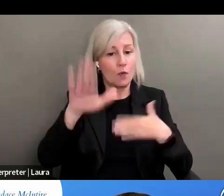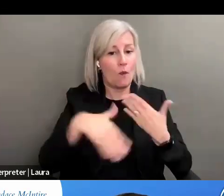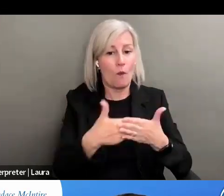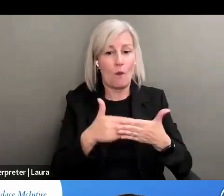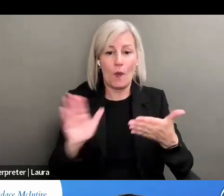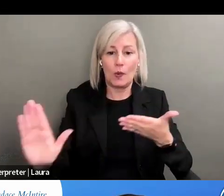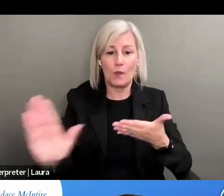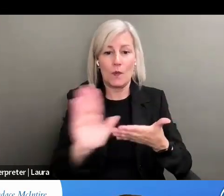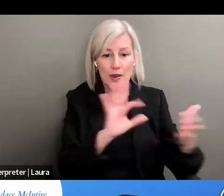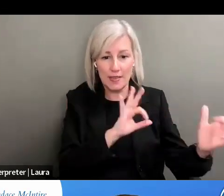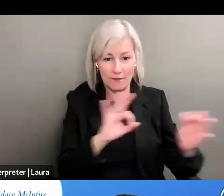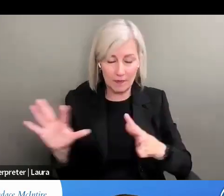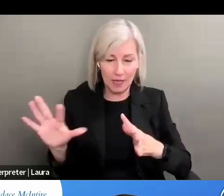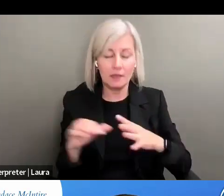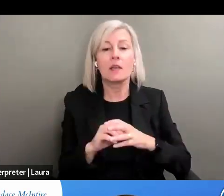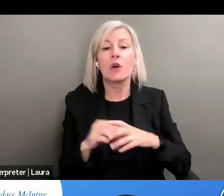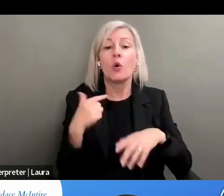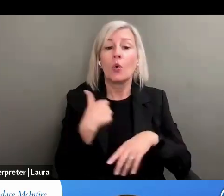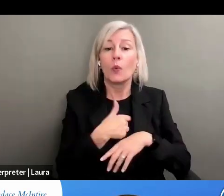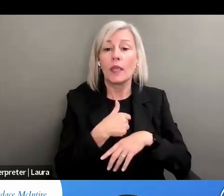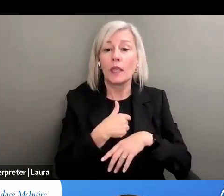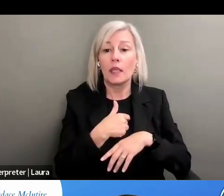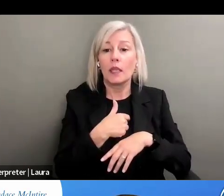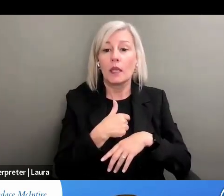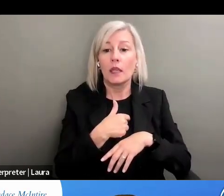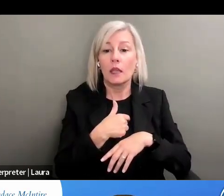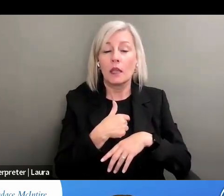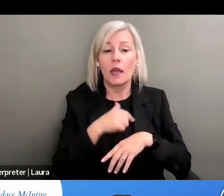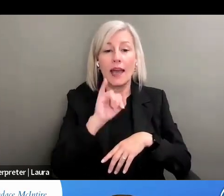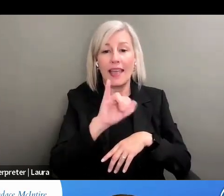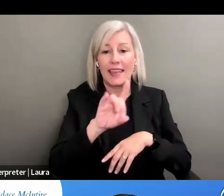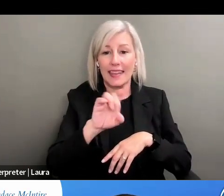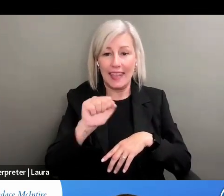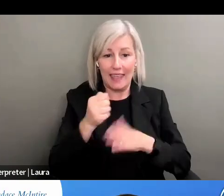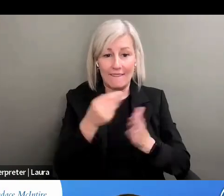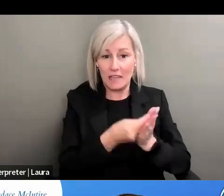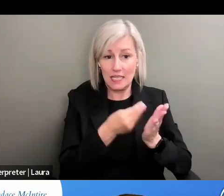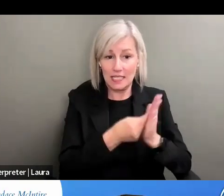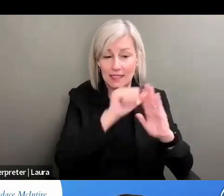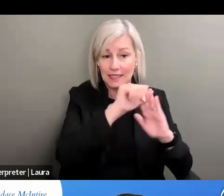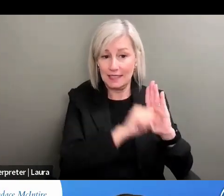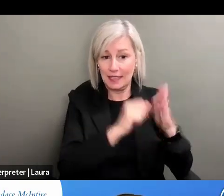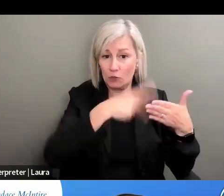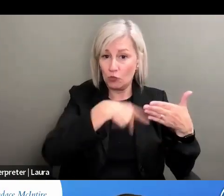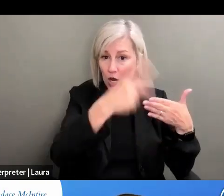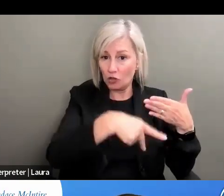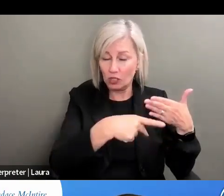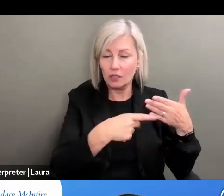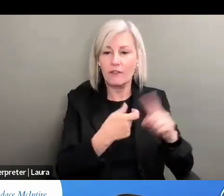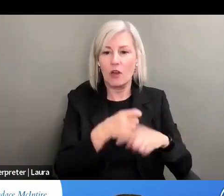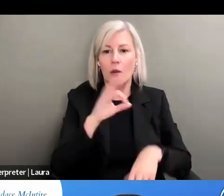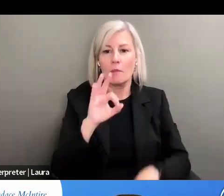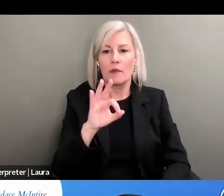We are a IDEA funded state project out of the Florida Department of Education and